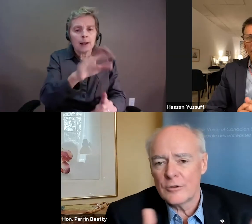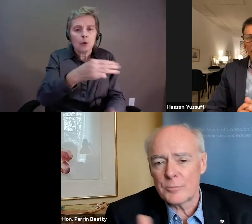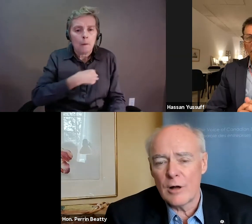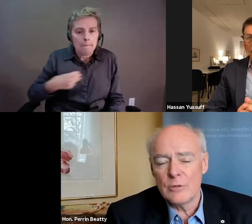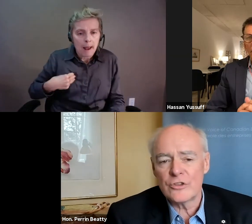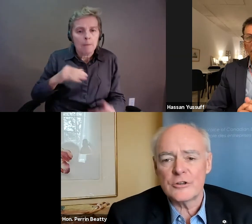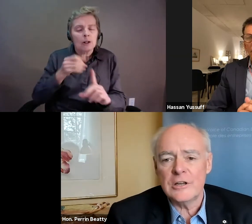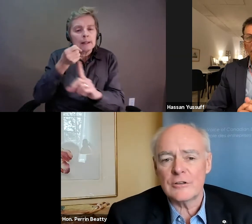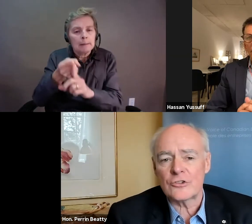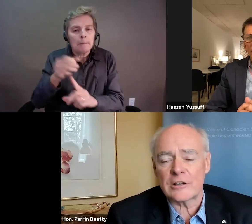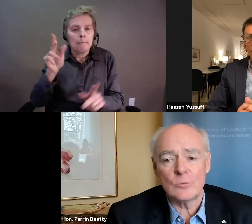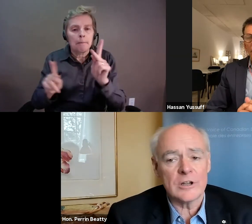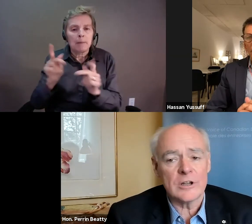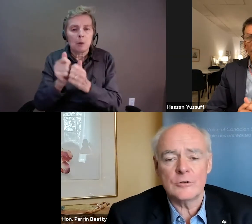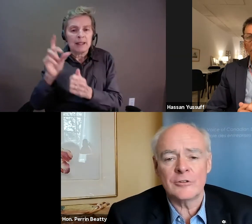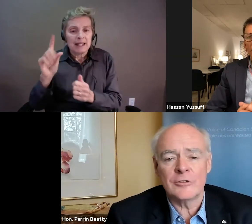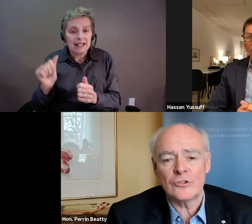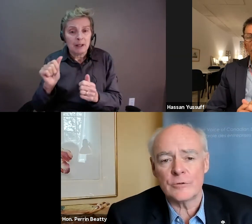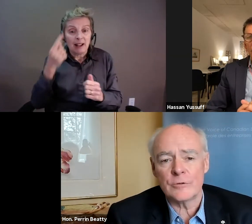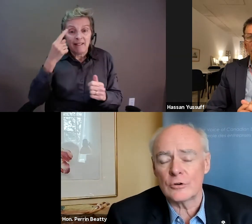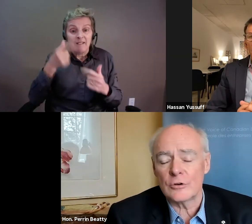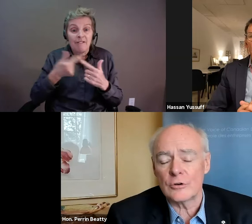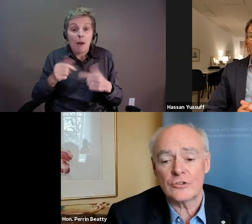there are problems that are unique to the second wave, that you didn't see in the first or is it